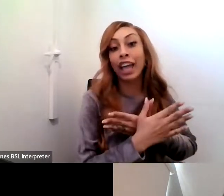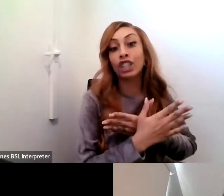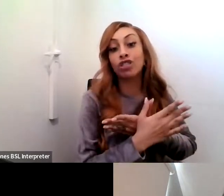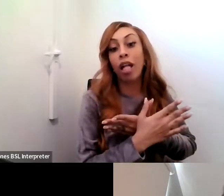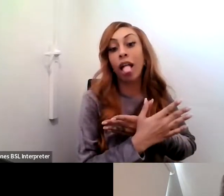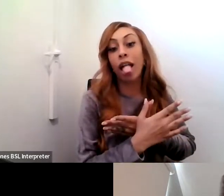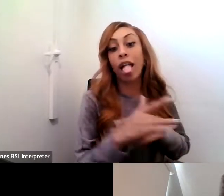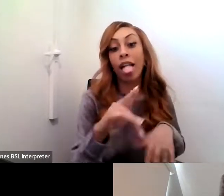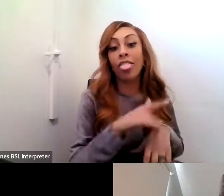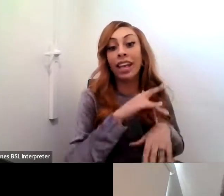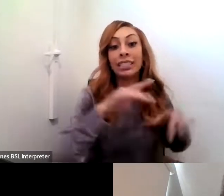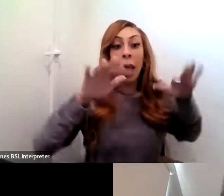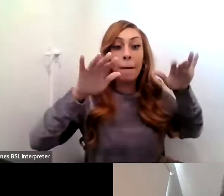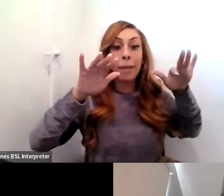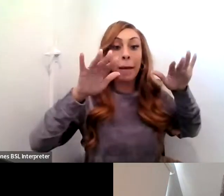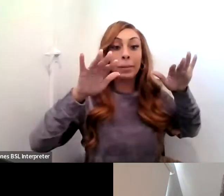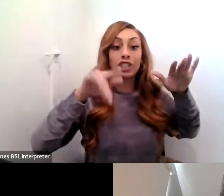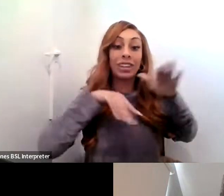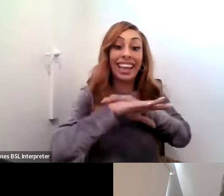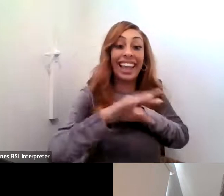who are a puppetry theatre in Islington;